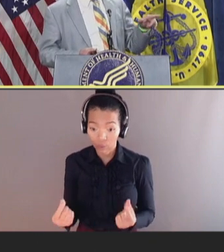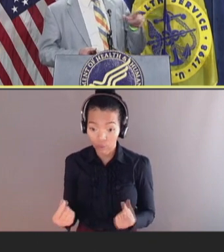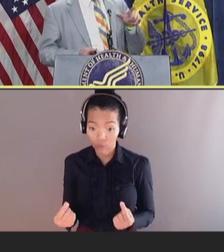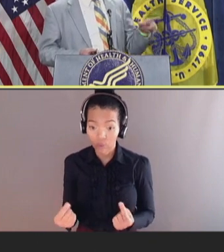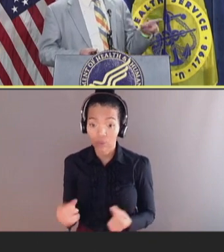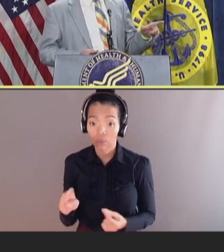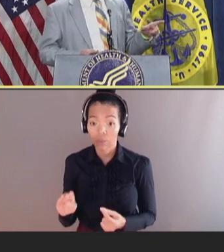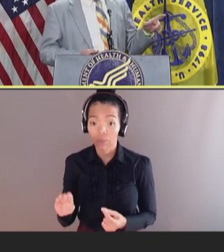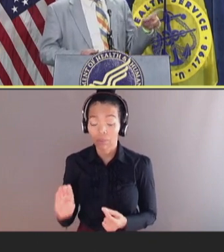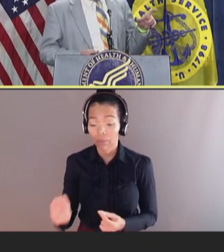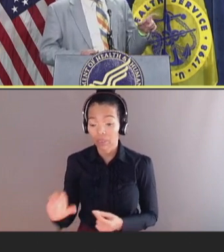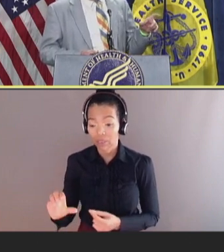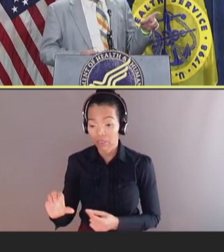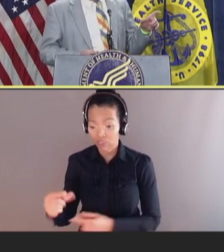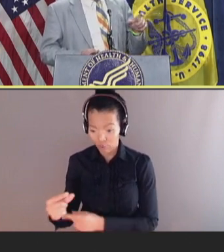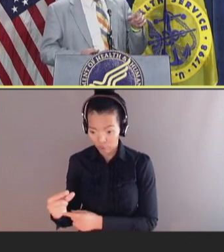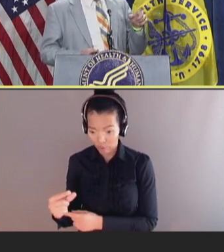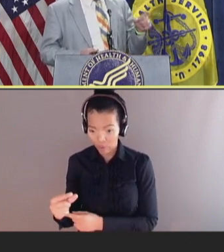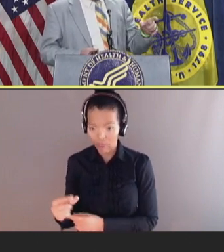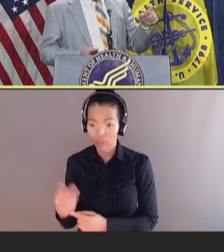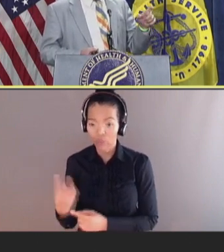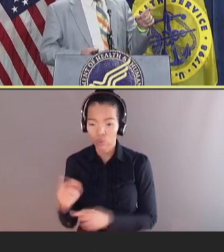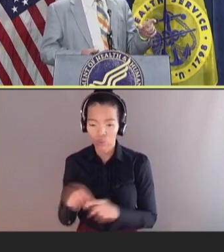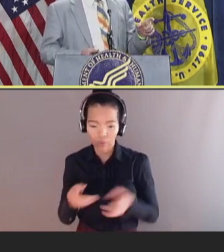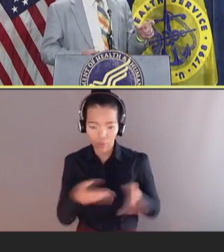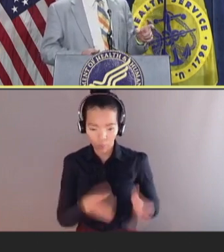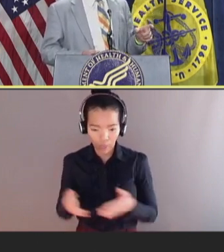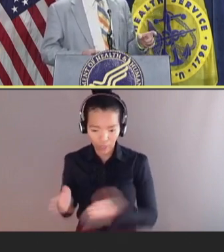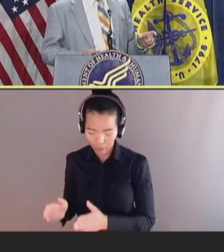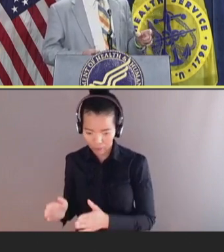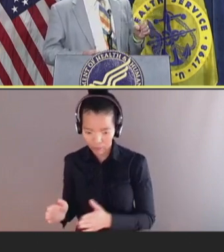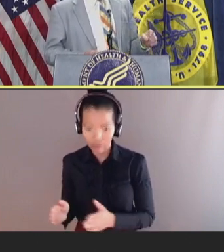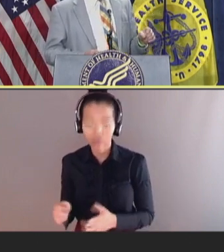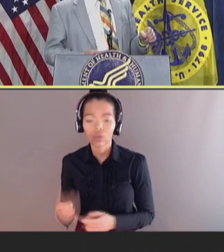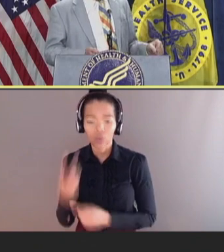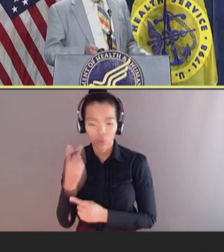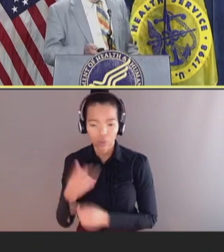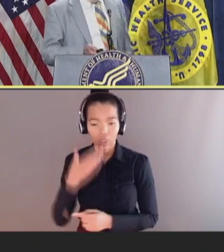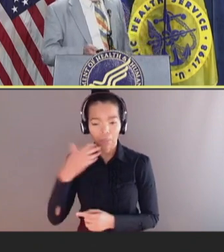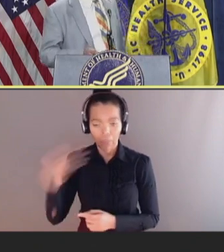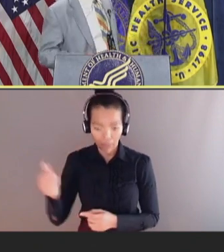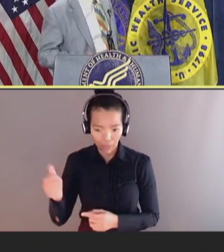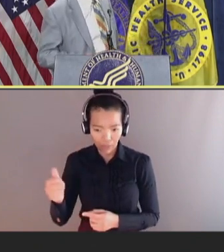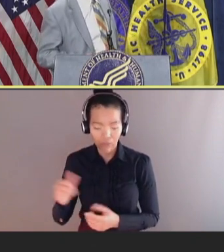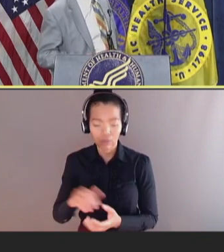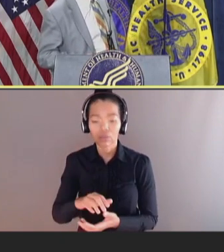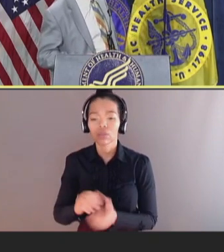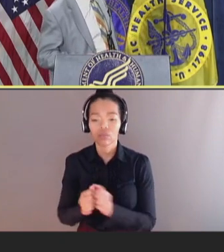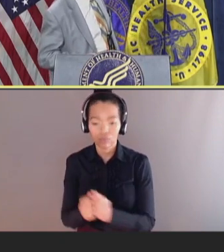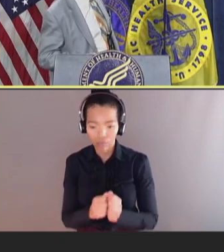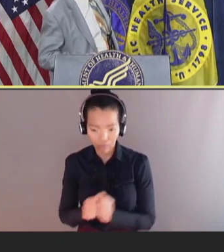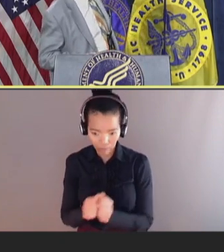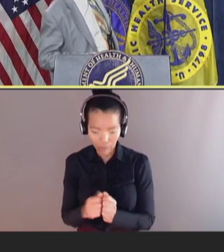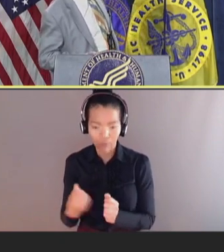two routes together to be able to get the best combination of mucosal and systemic immunity.